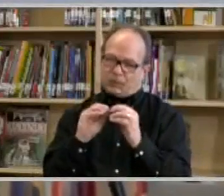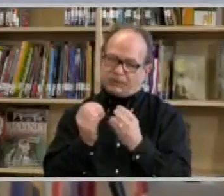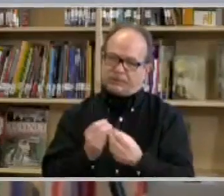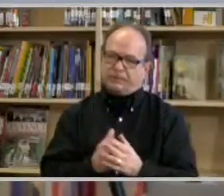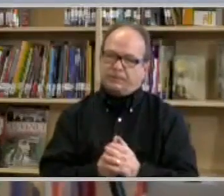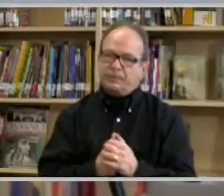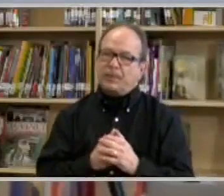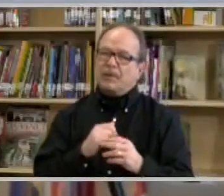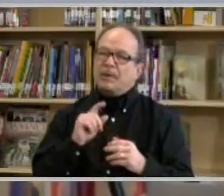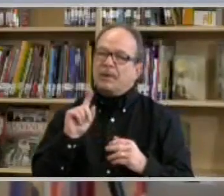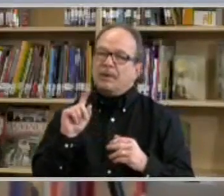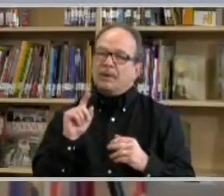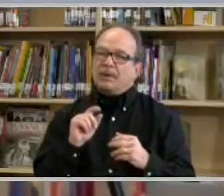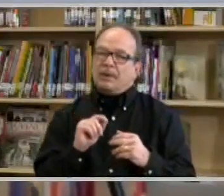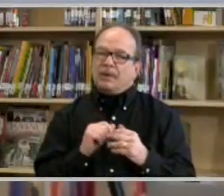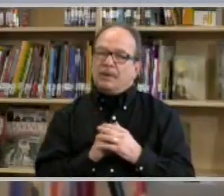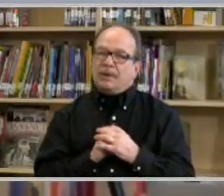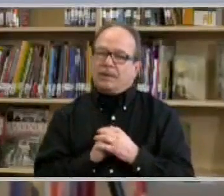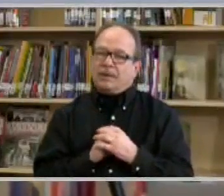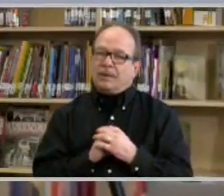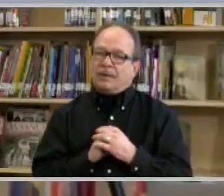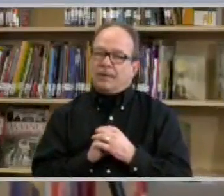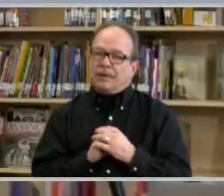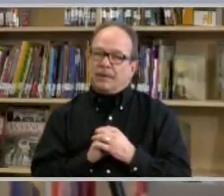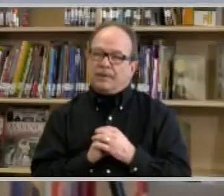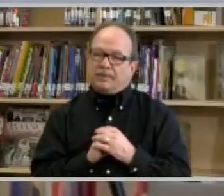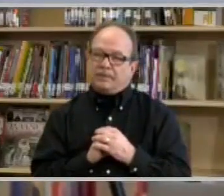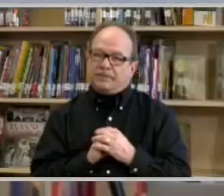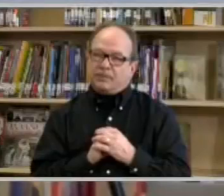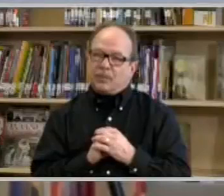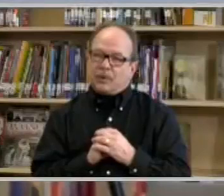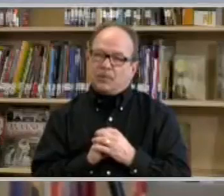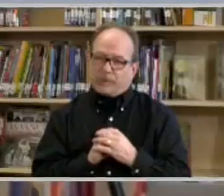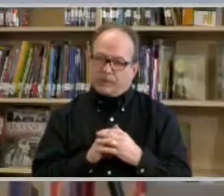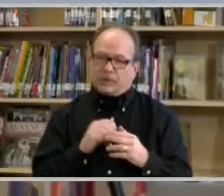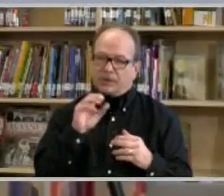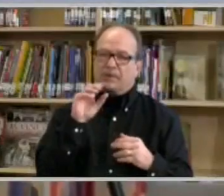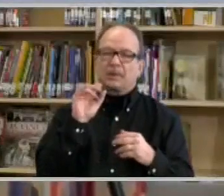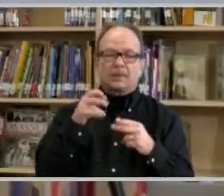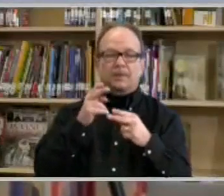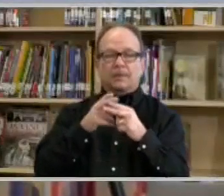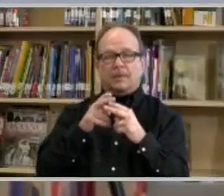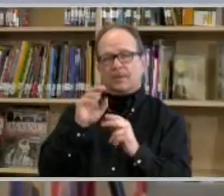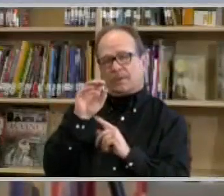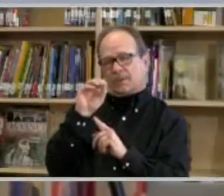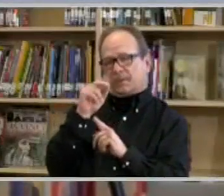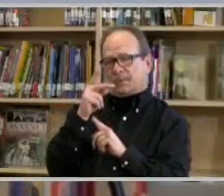ONE I'M A PART OF, OPERATION UNDERSTANDING D.C., WE HOST